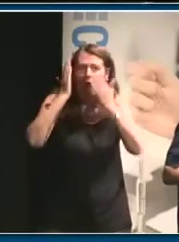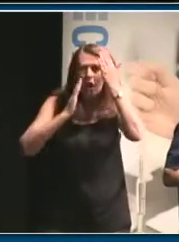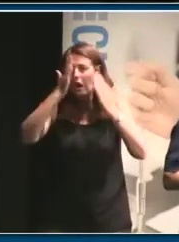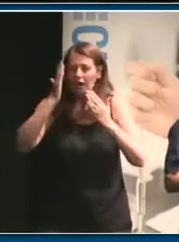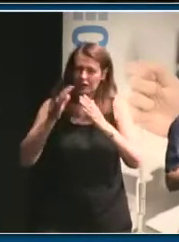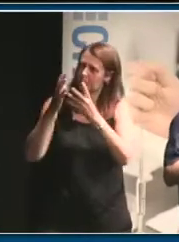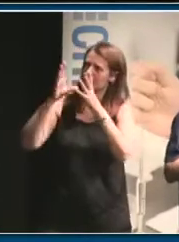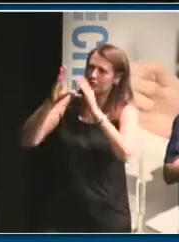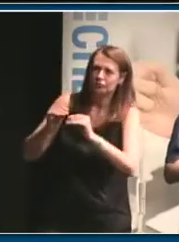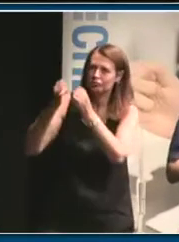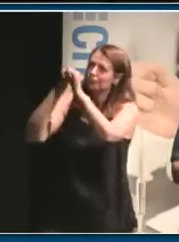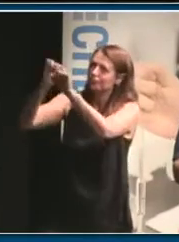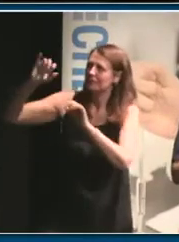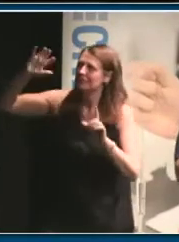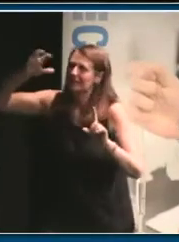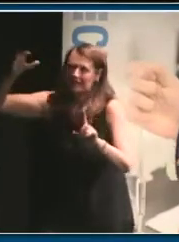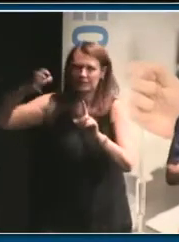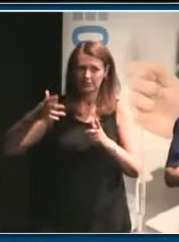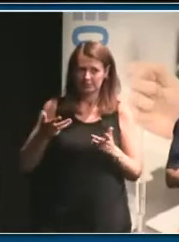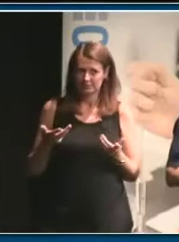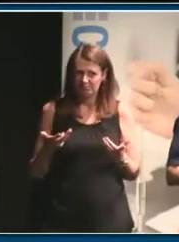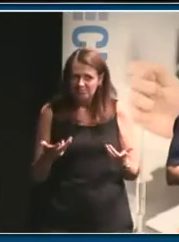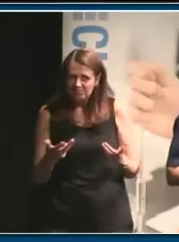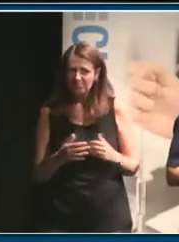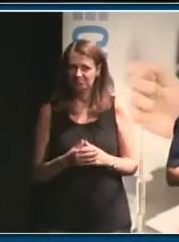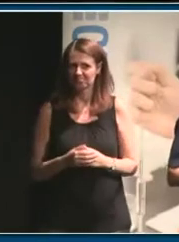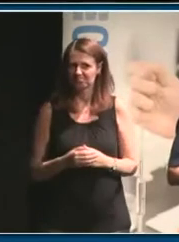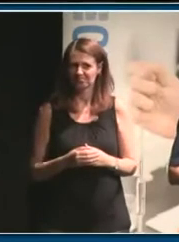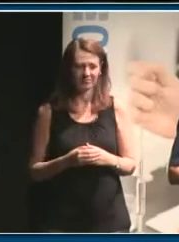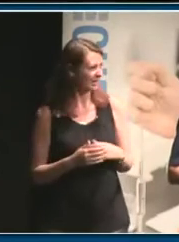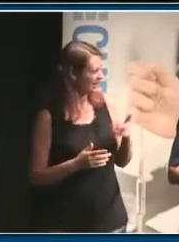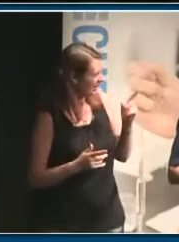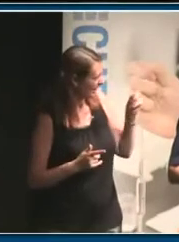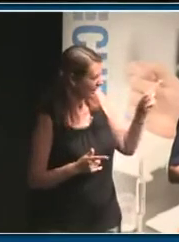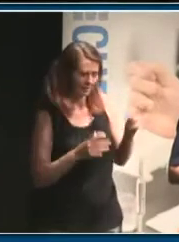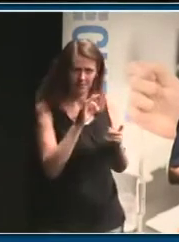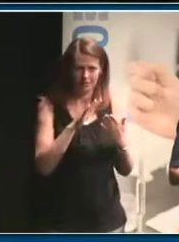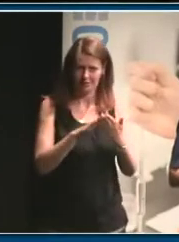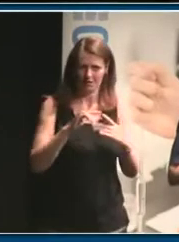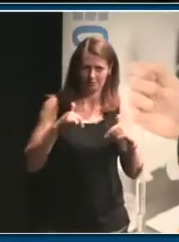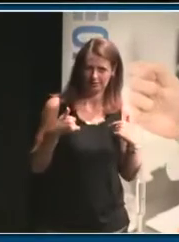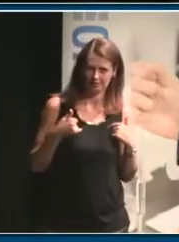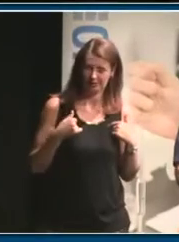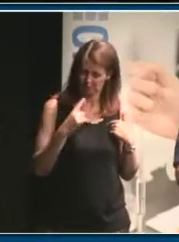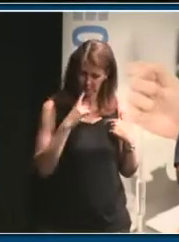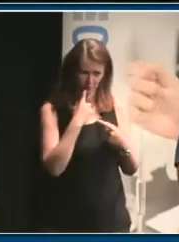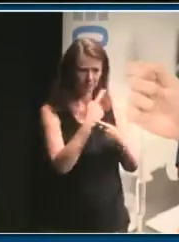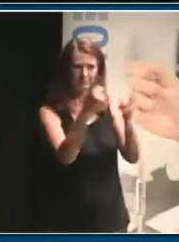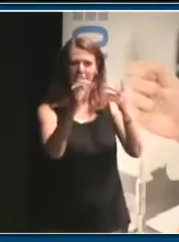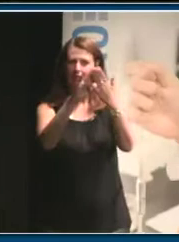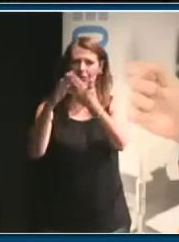to the sun. My goodness and so this does not help us to actually say to society that it's